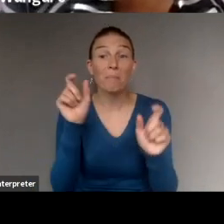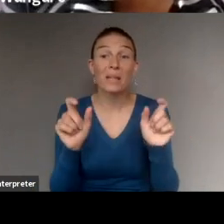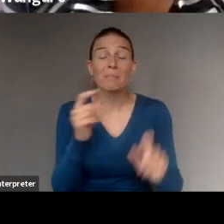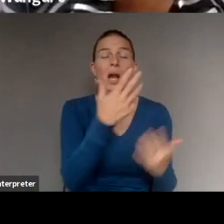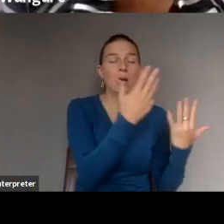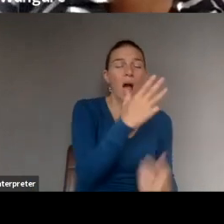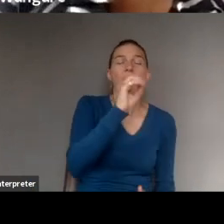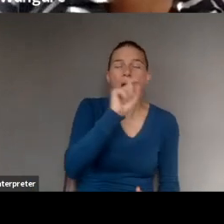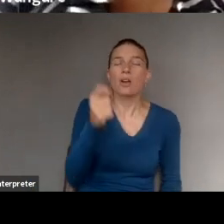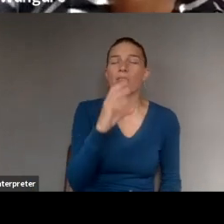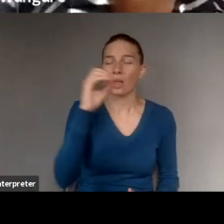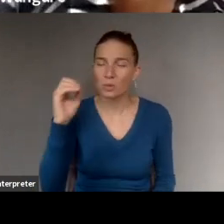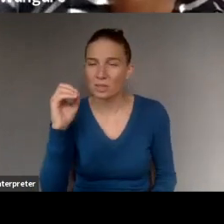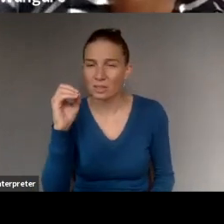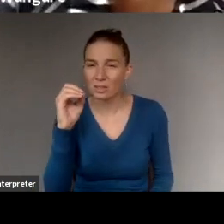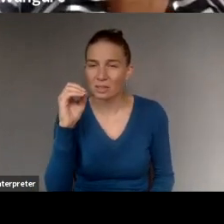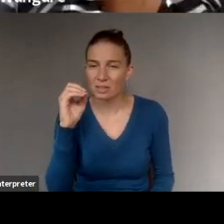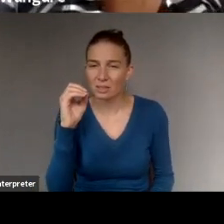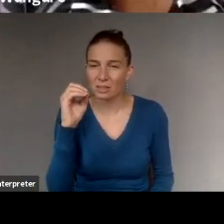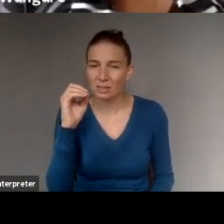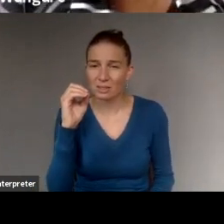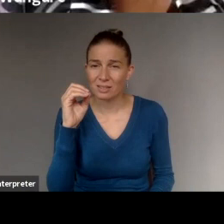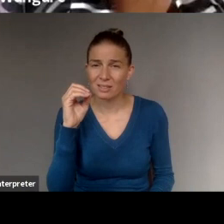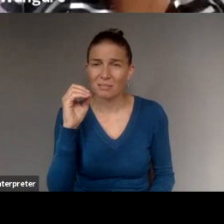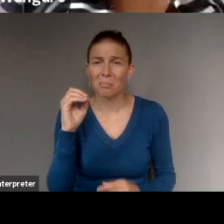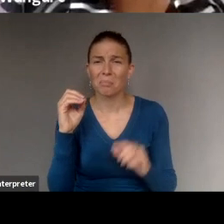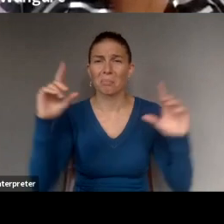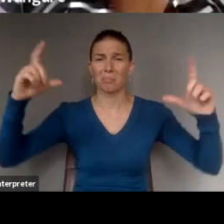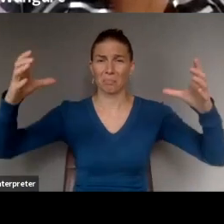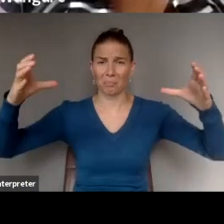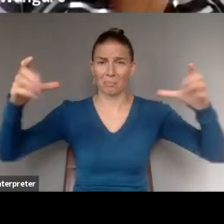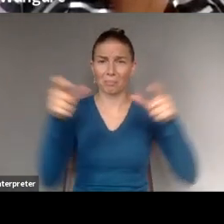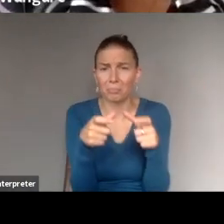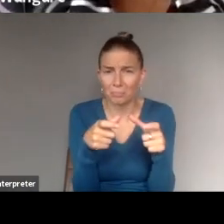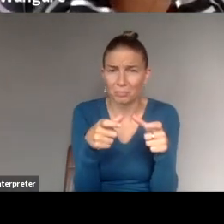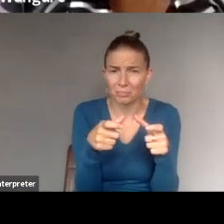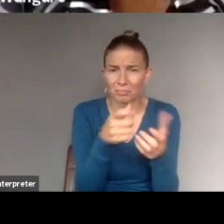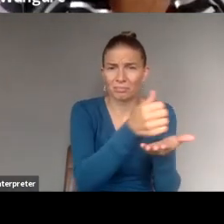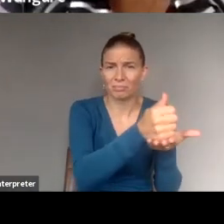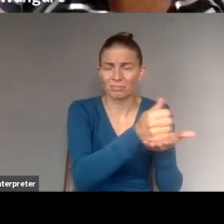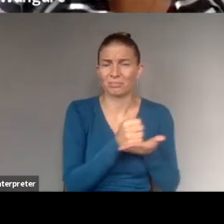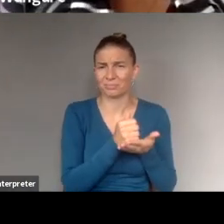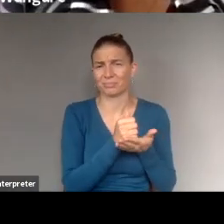accessing the social protection programme and we are seeing that the coverage is very, very little.